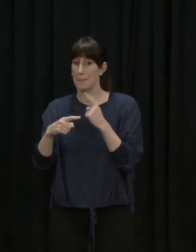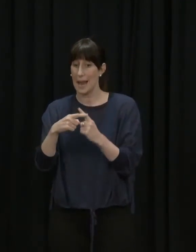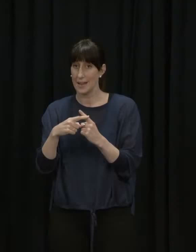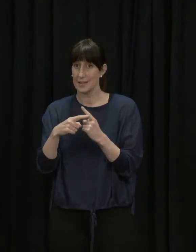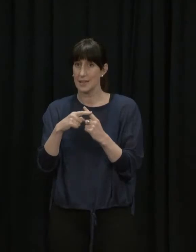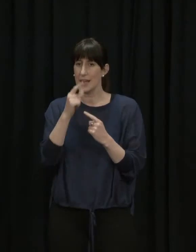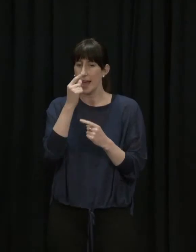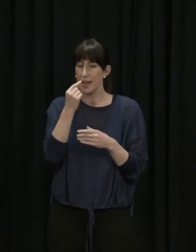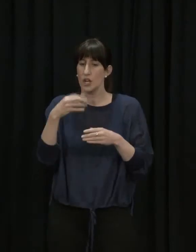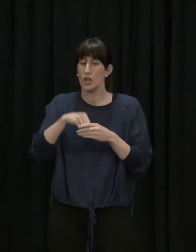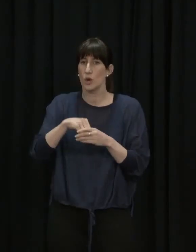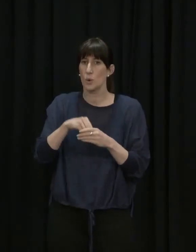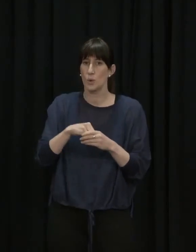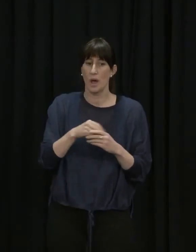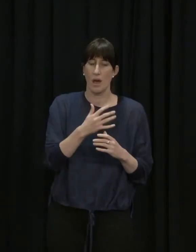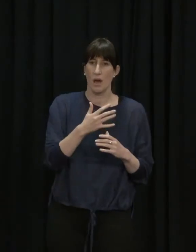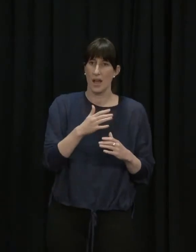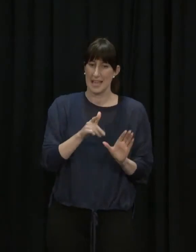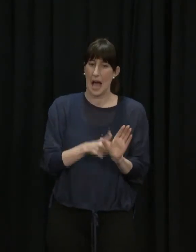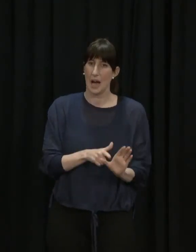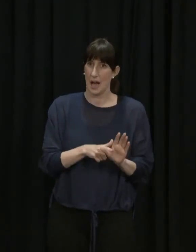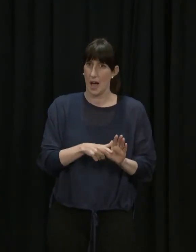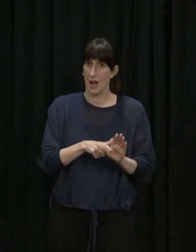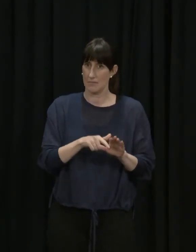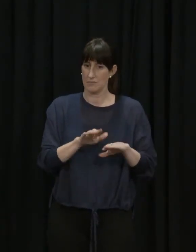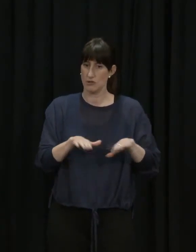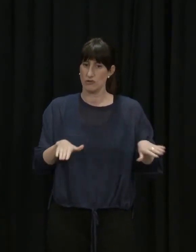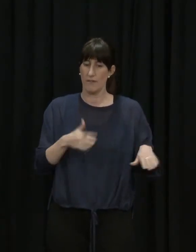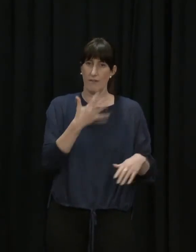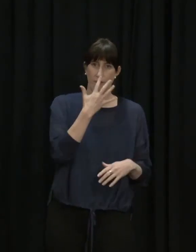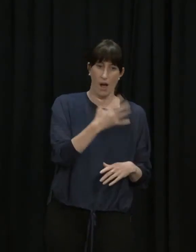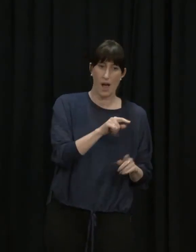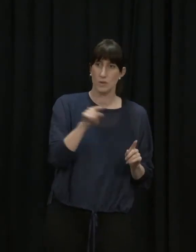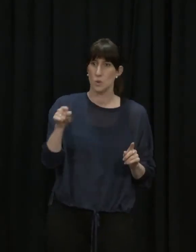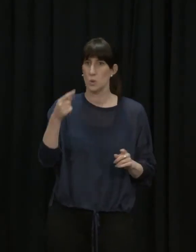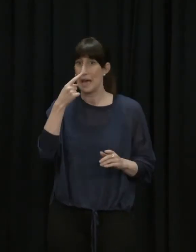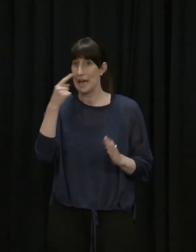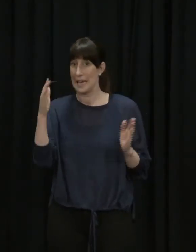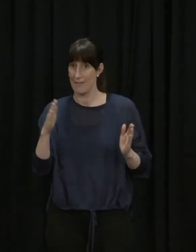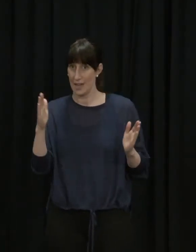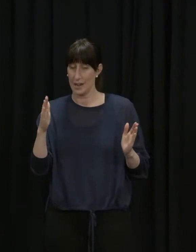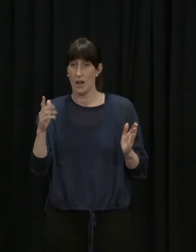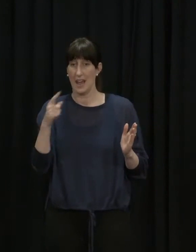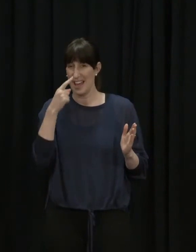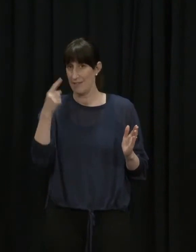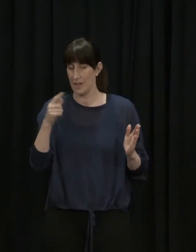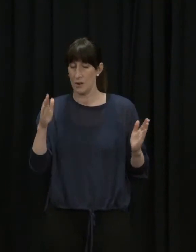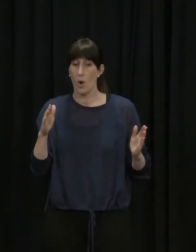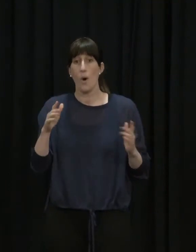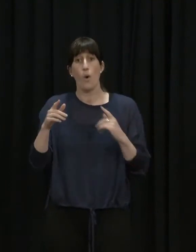also provides for us to extend